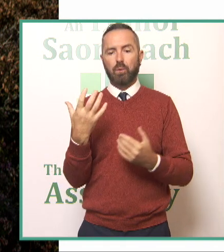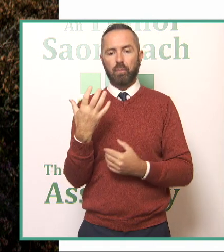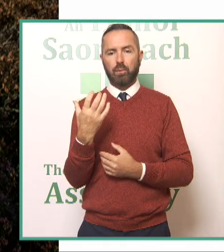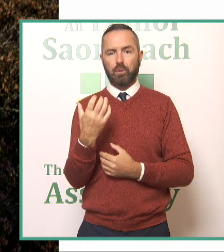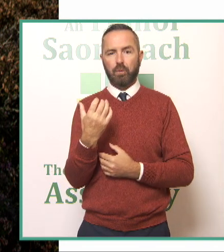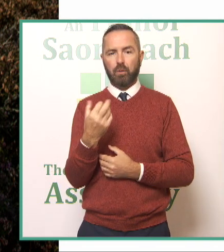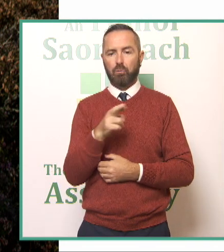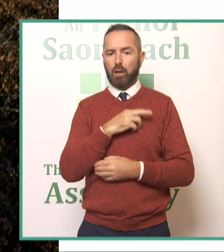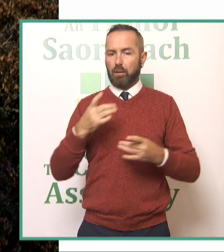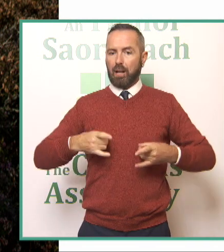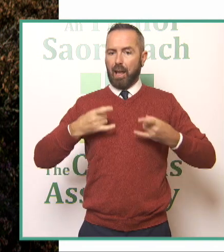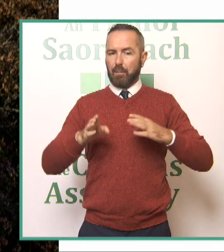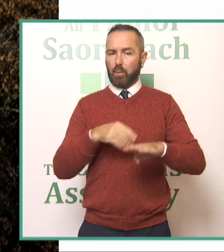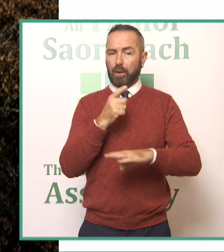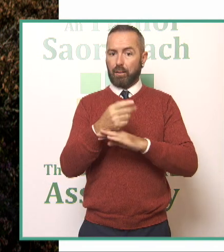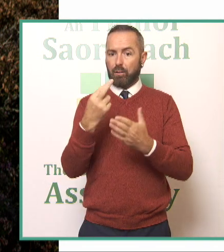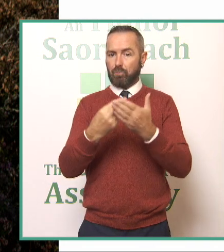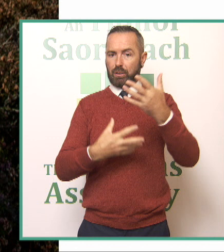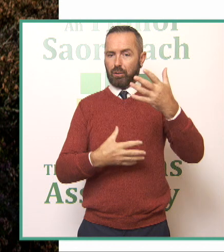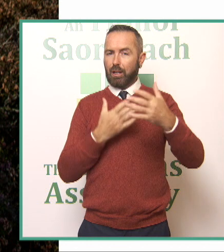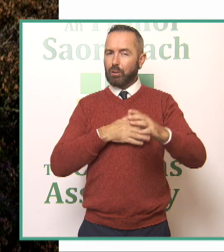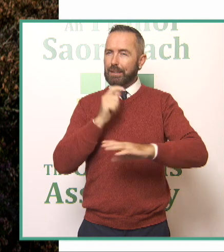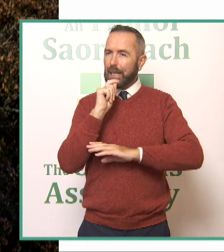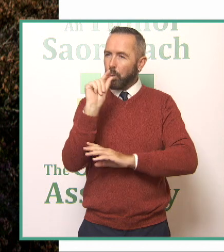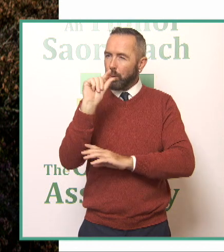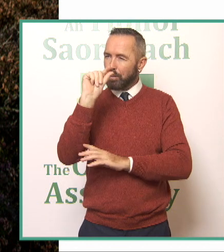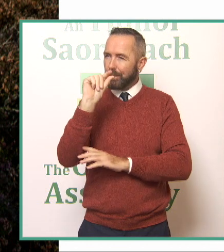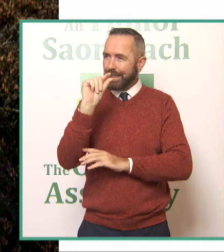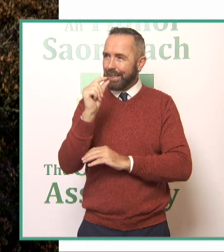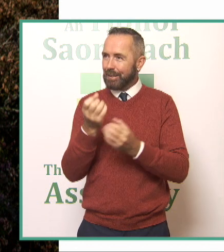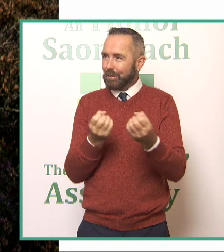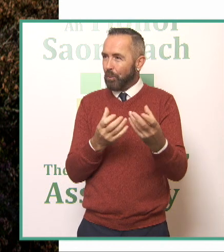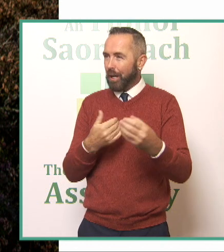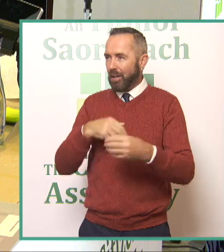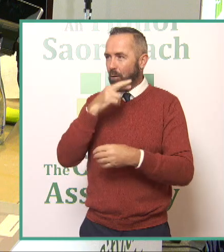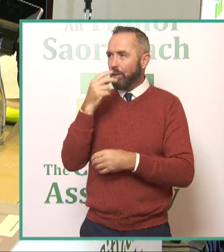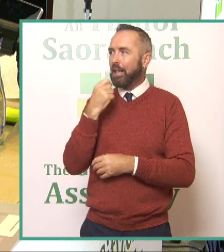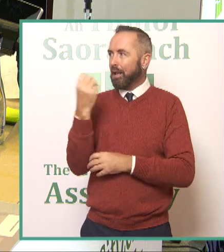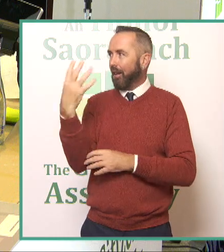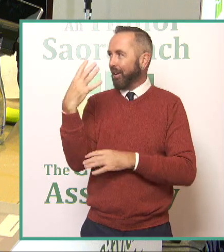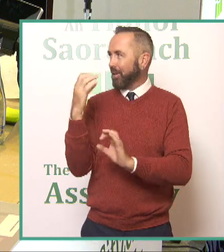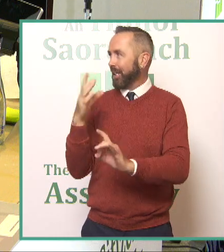very happy with that. I'm just going to tell one last little story even though the red light is is done last